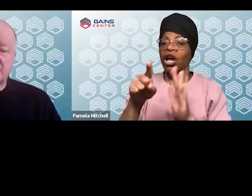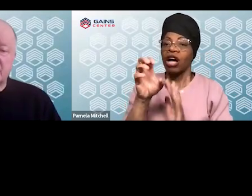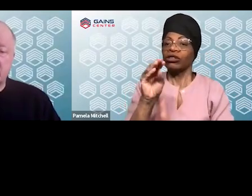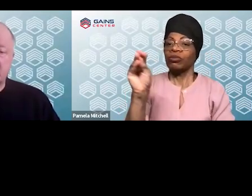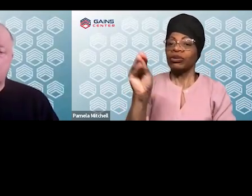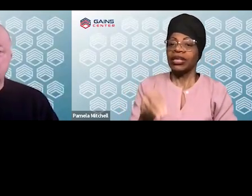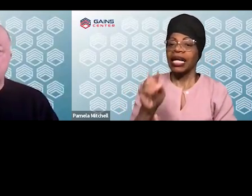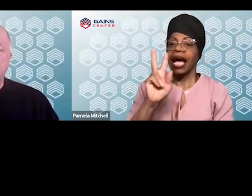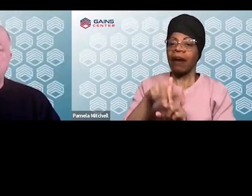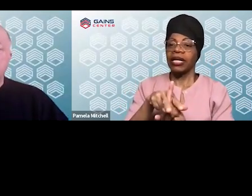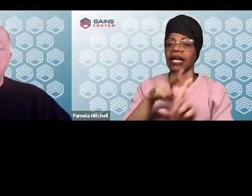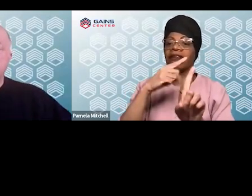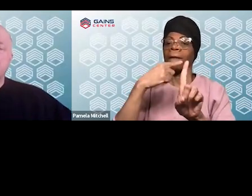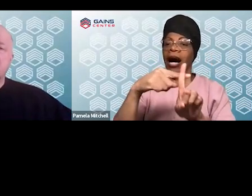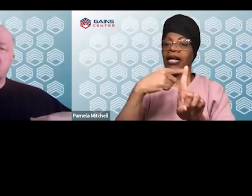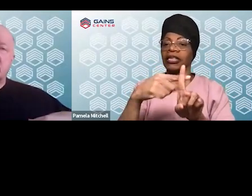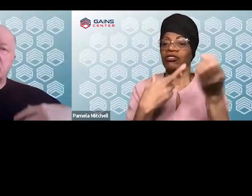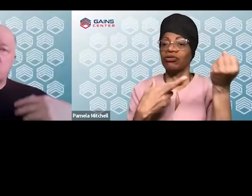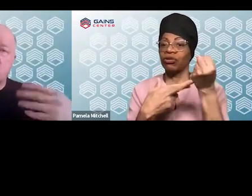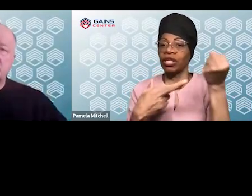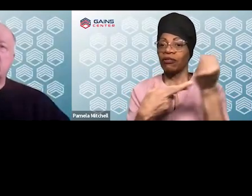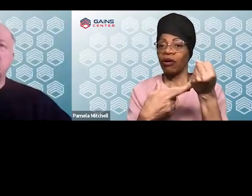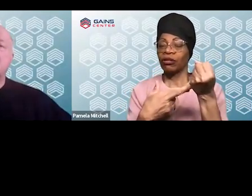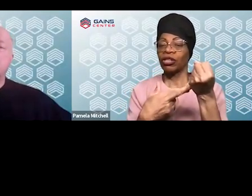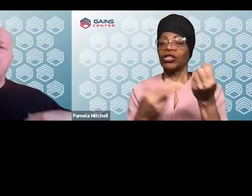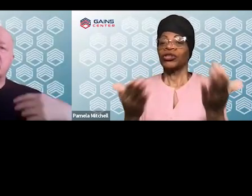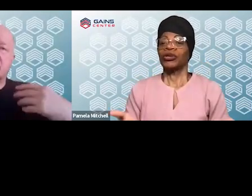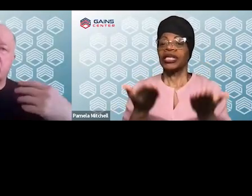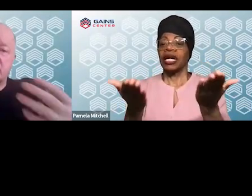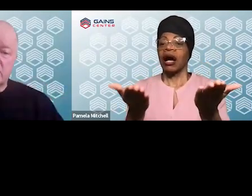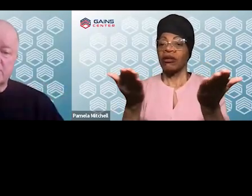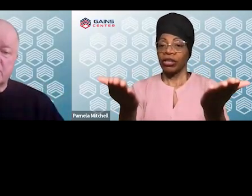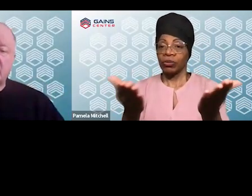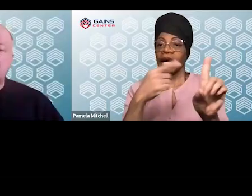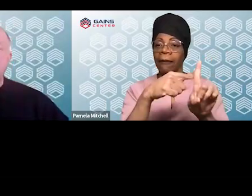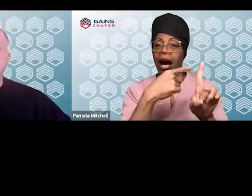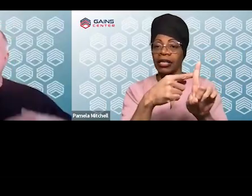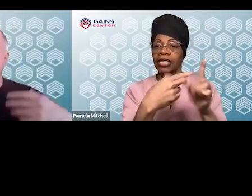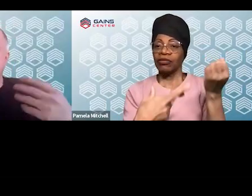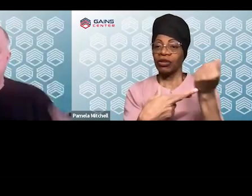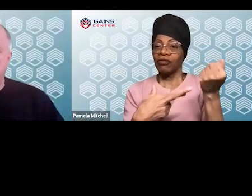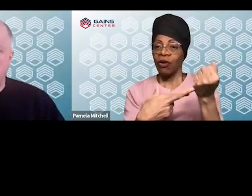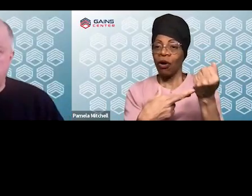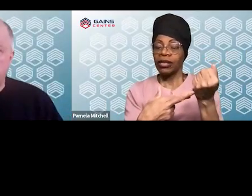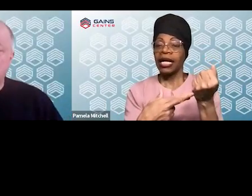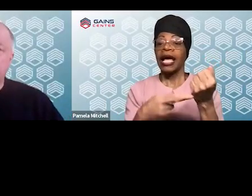of positive reinforcement. So there's an encouragement, a positive reinforcement. Even when people come in